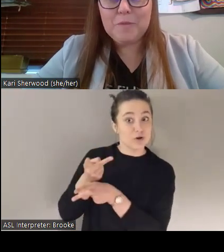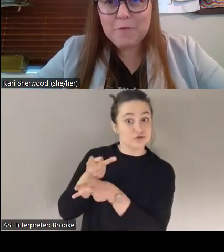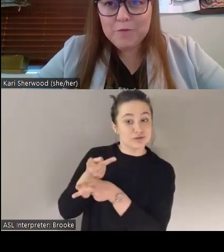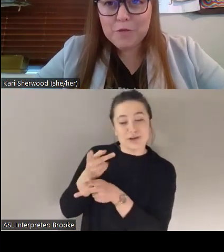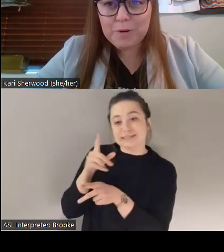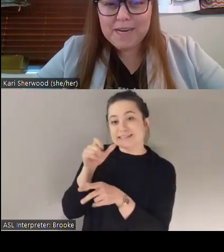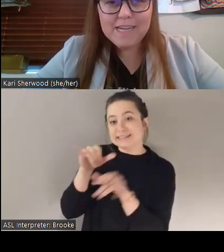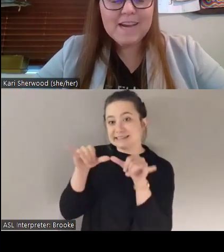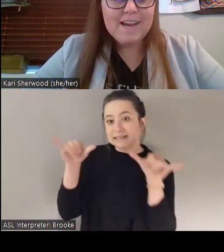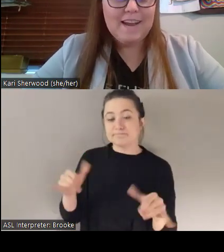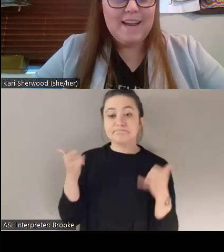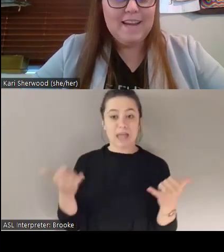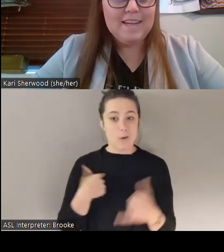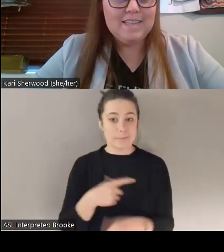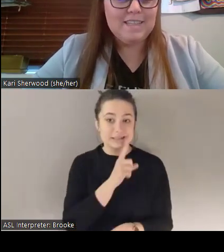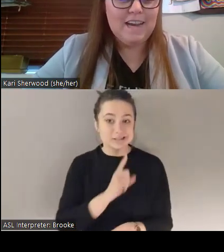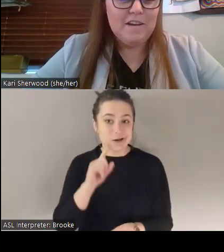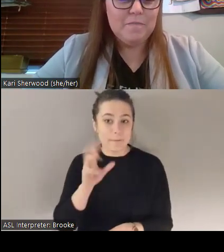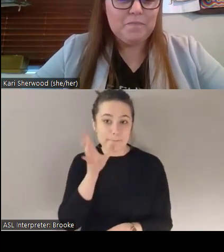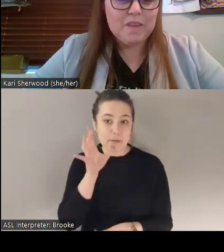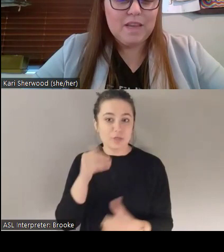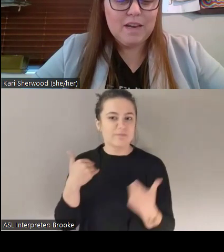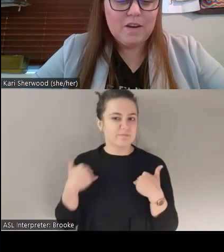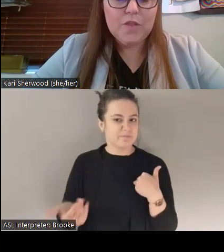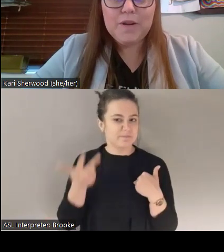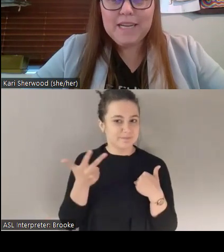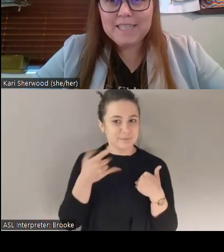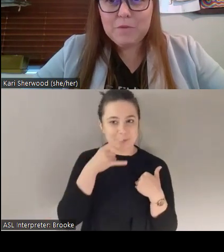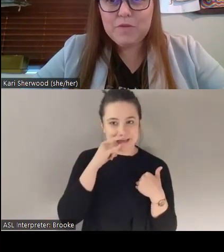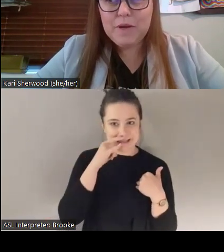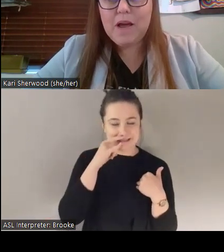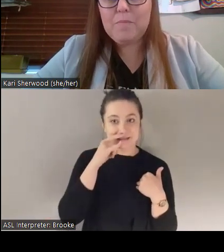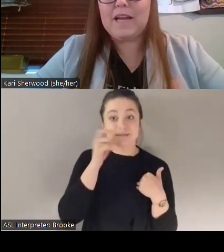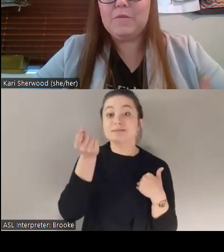mother of three and although he did move back in with